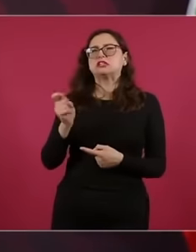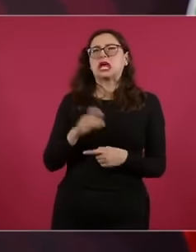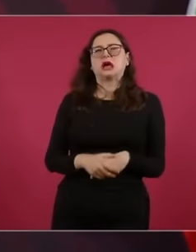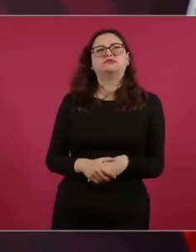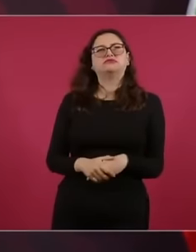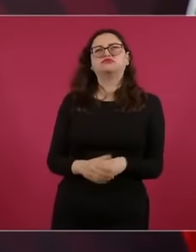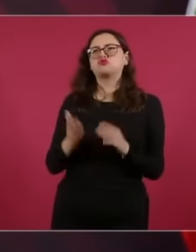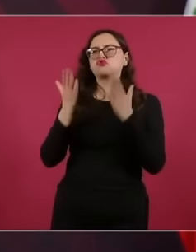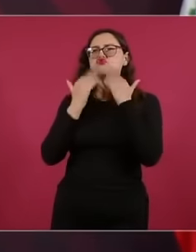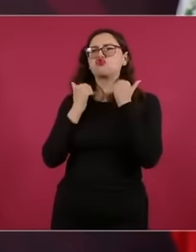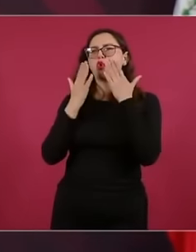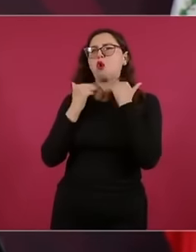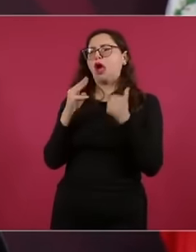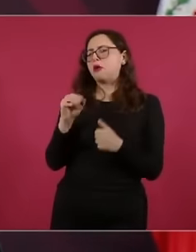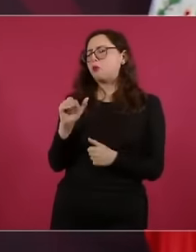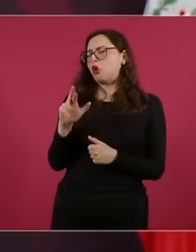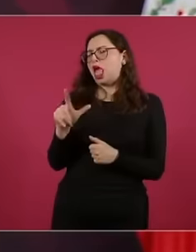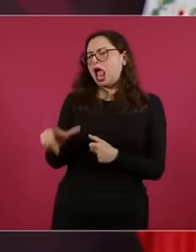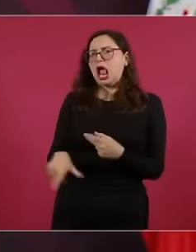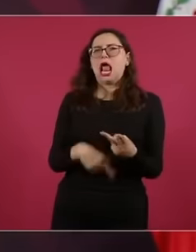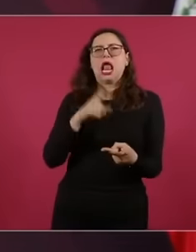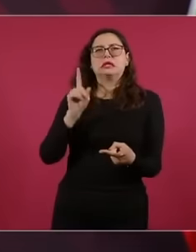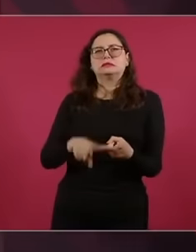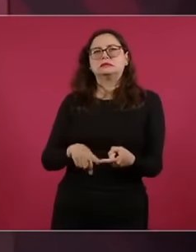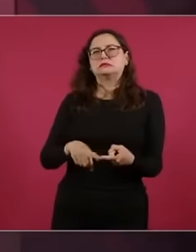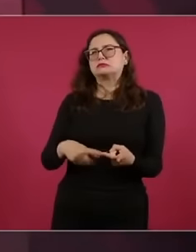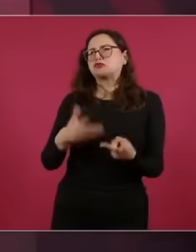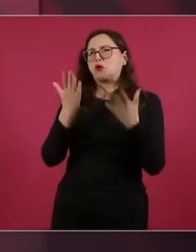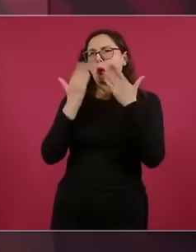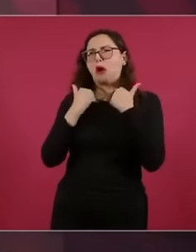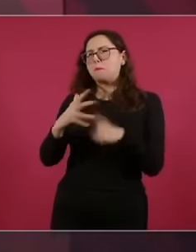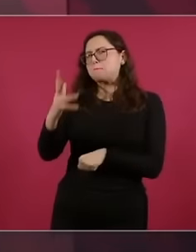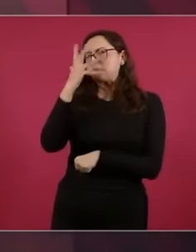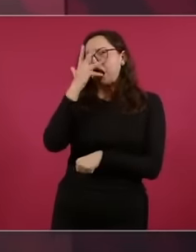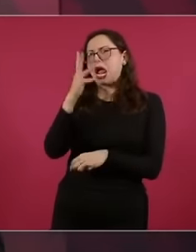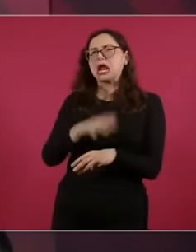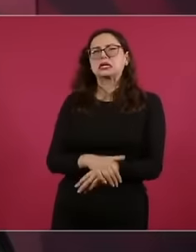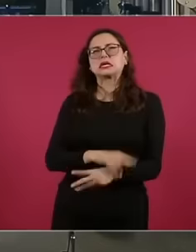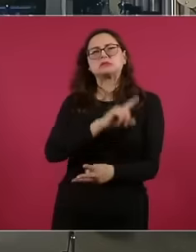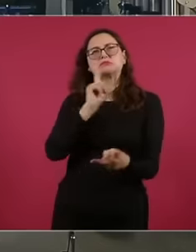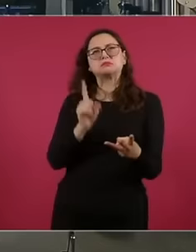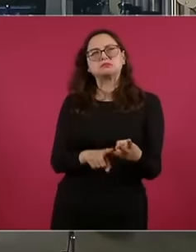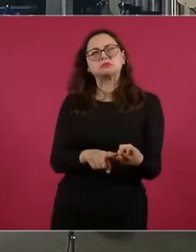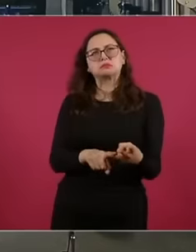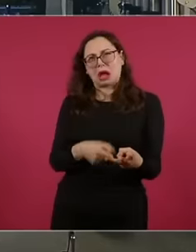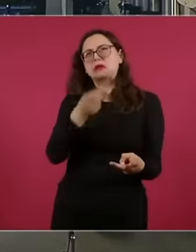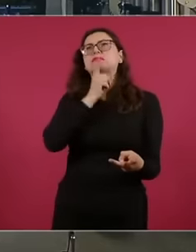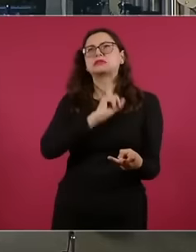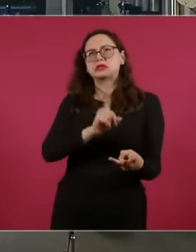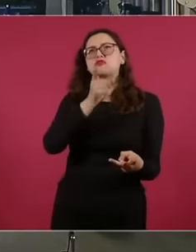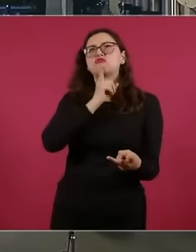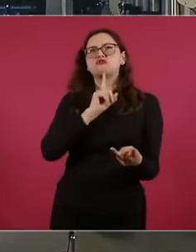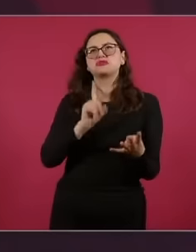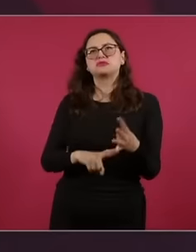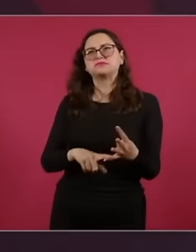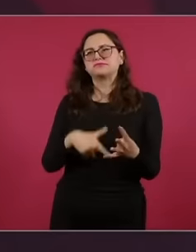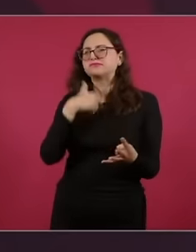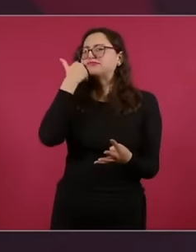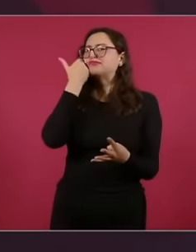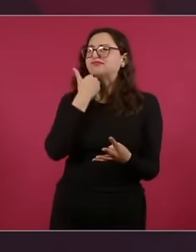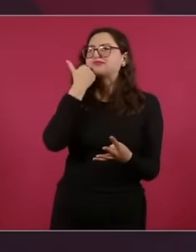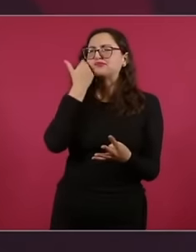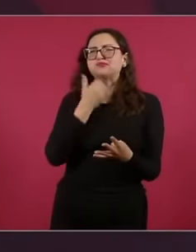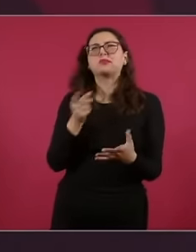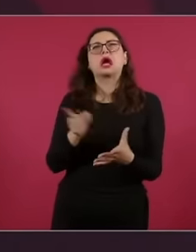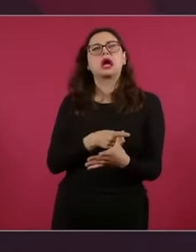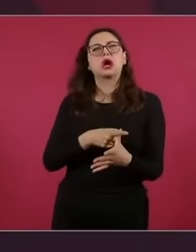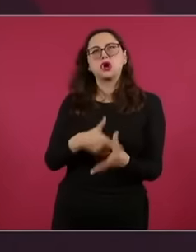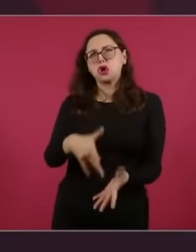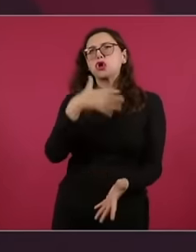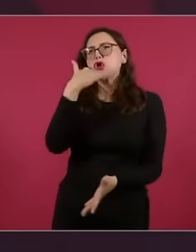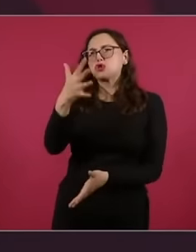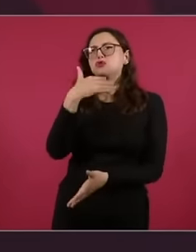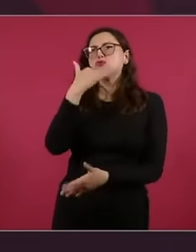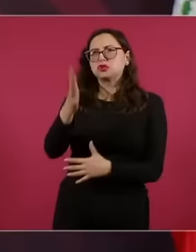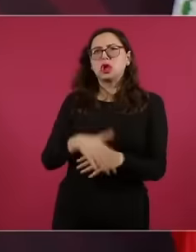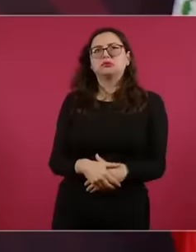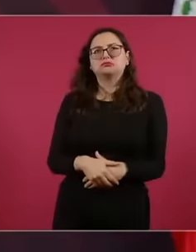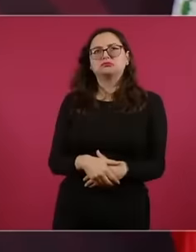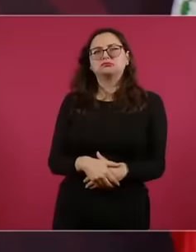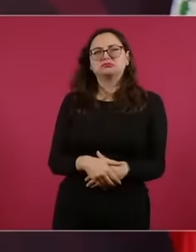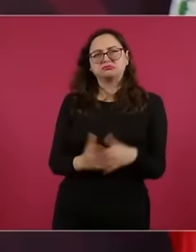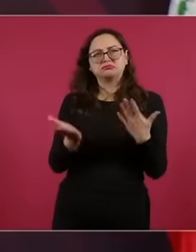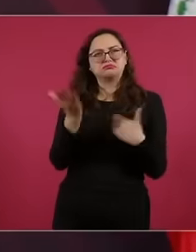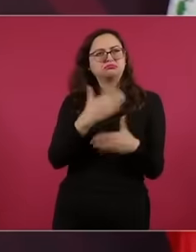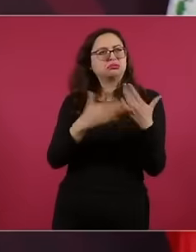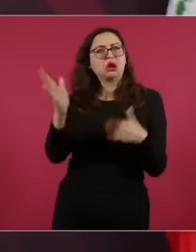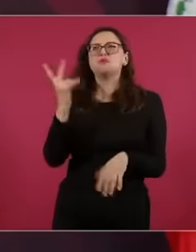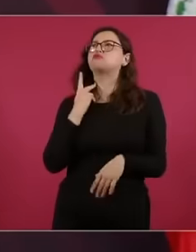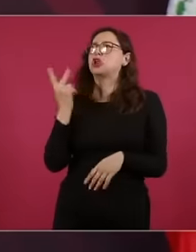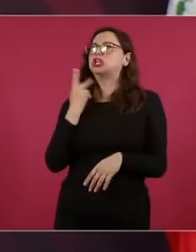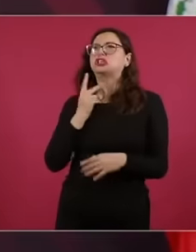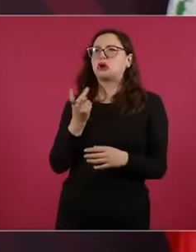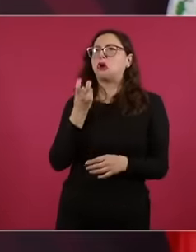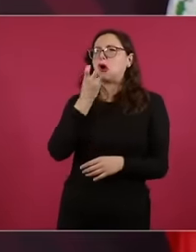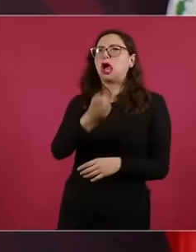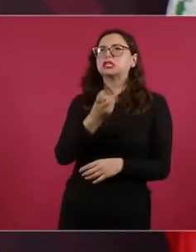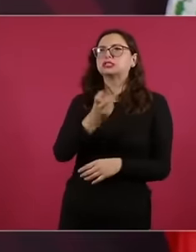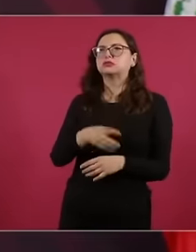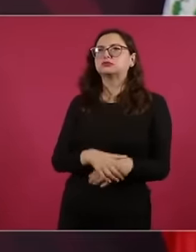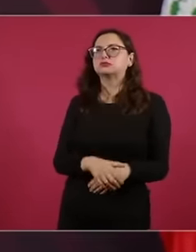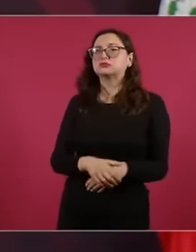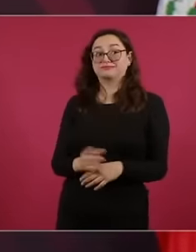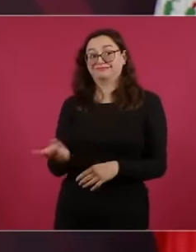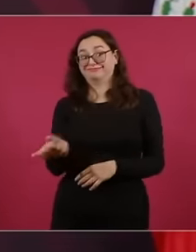lambiscon corrupt liar and you're going to sneak in you're already a politician no